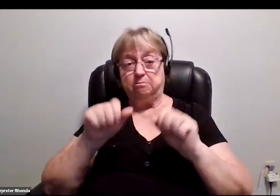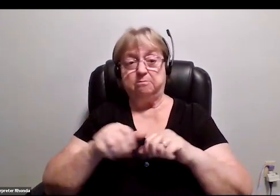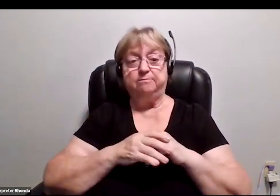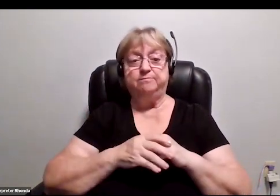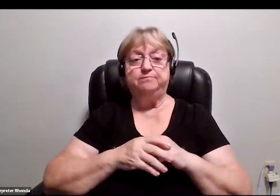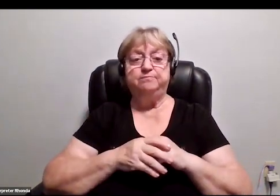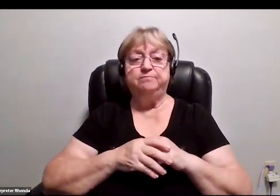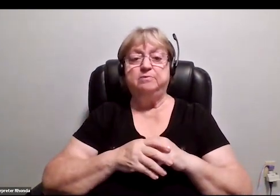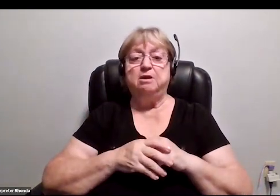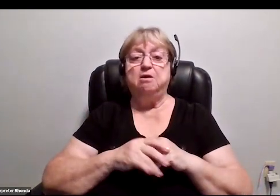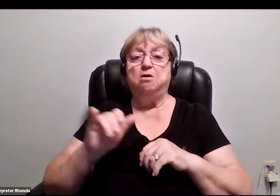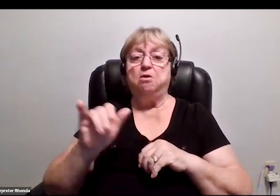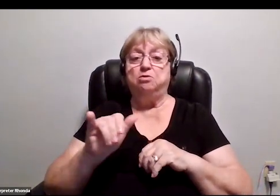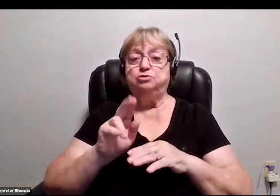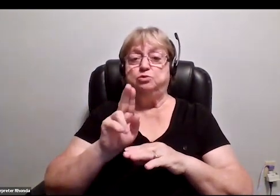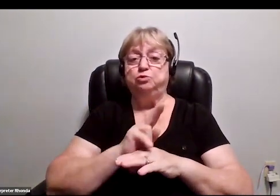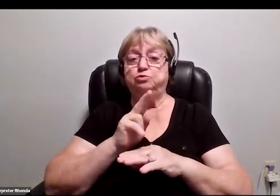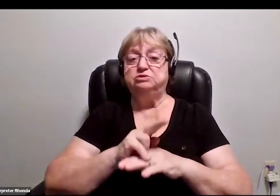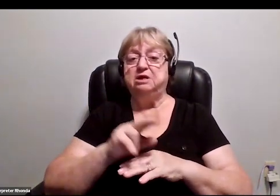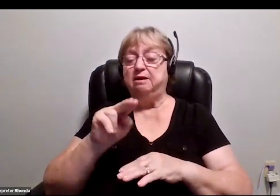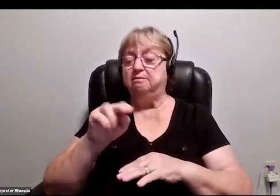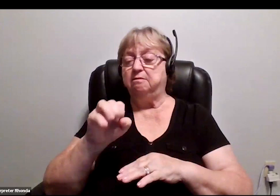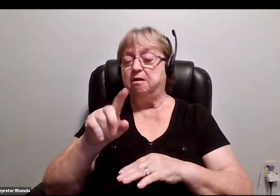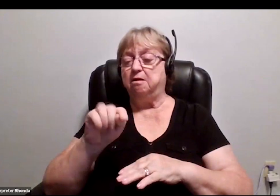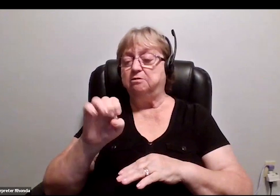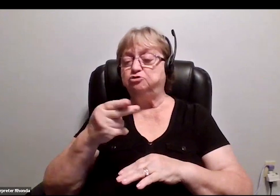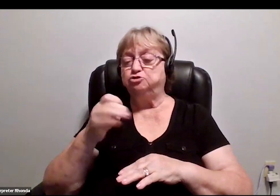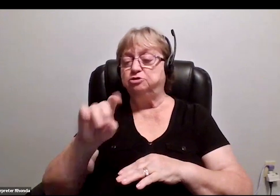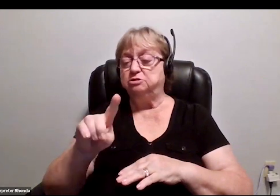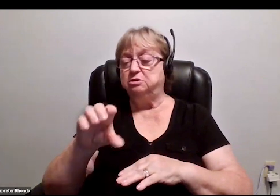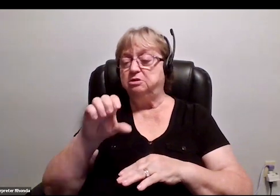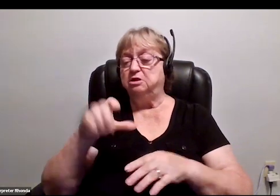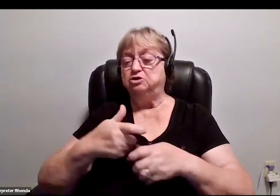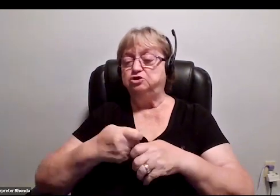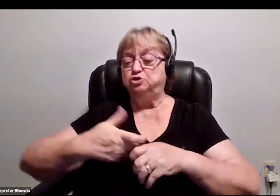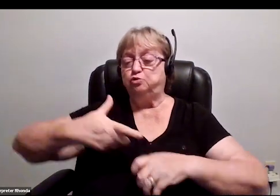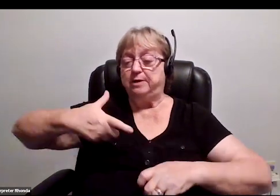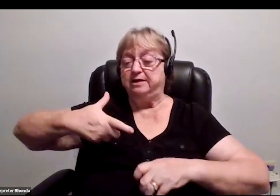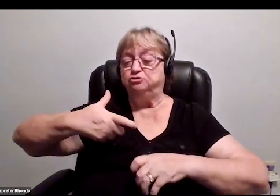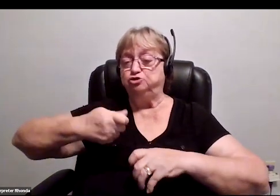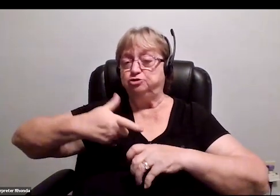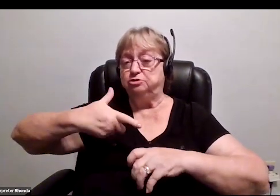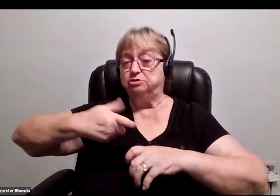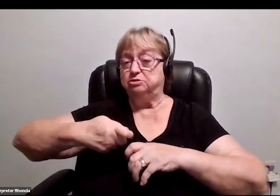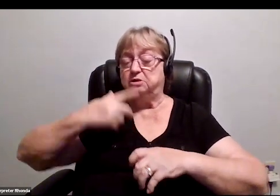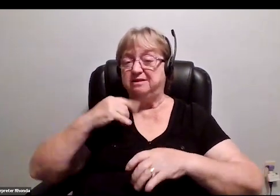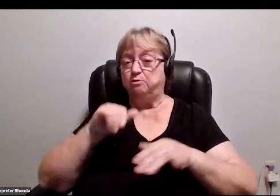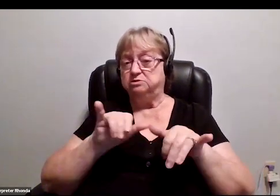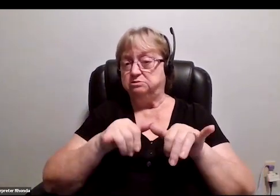We also used a notched syringe that again was precalibrated at certain volumes.